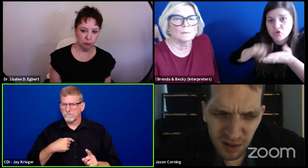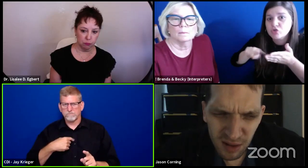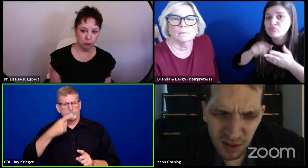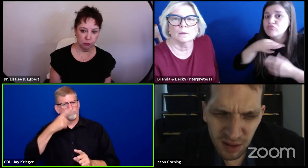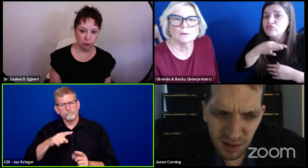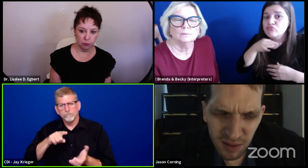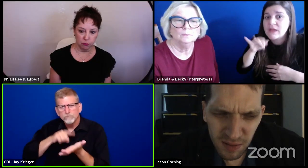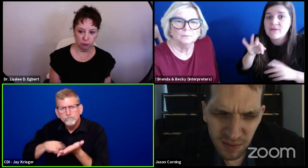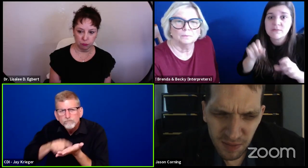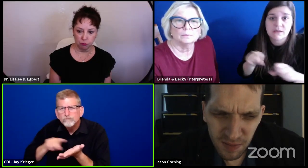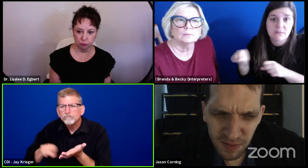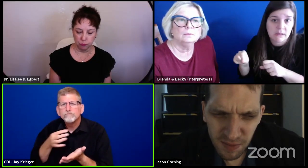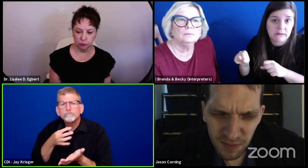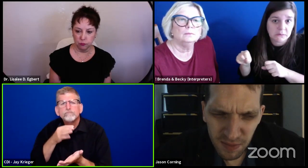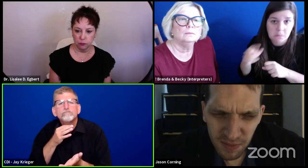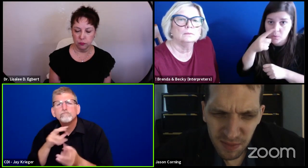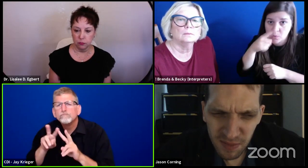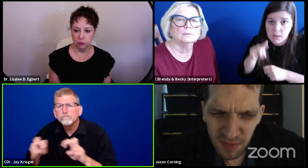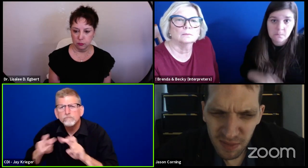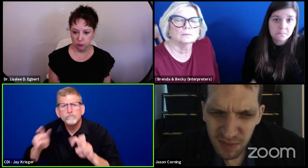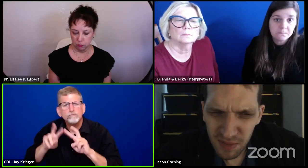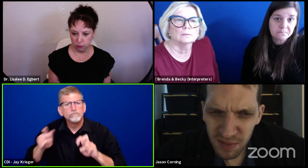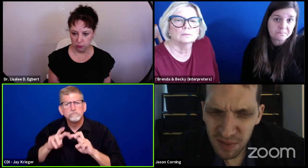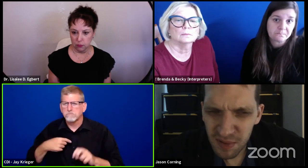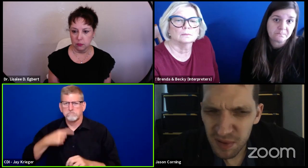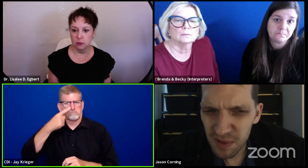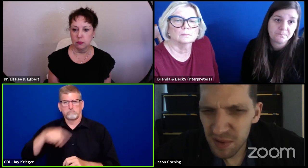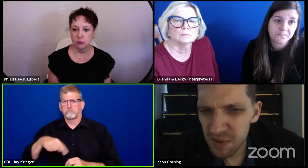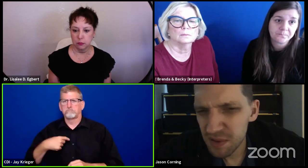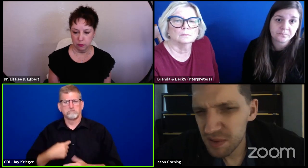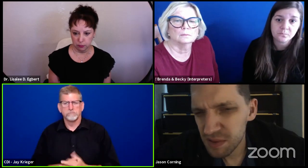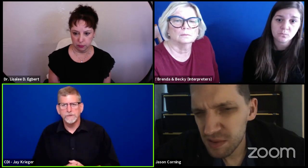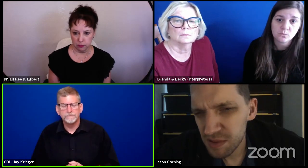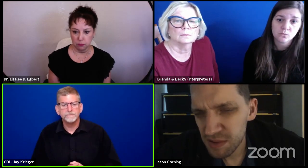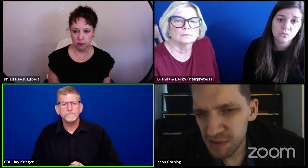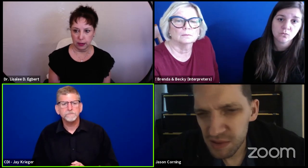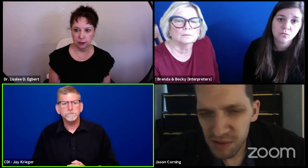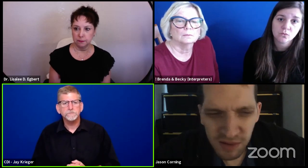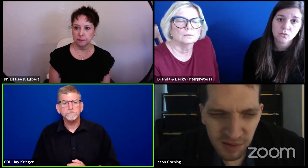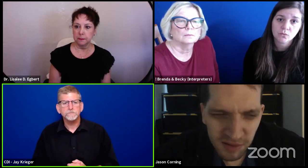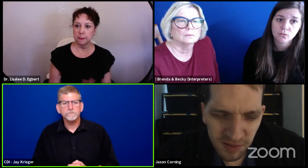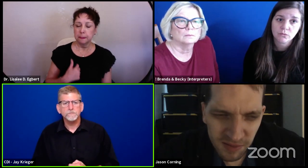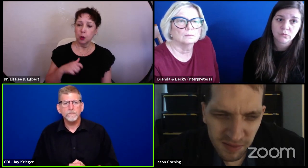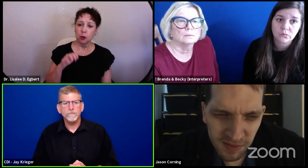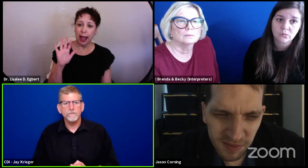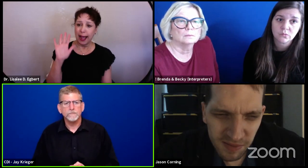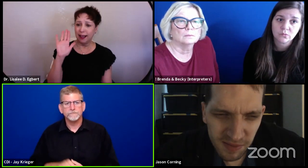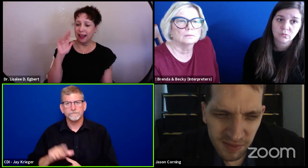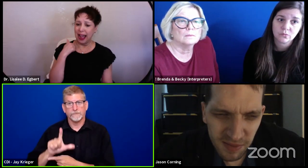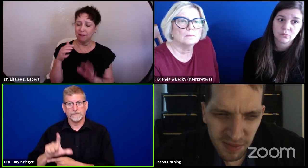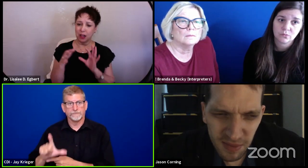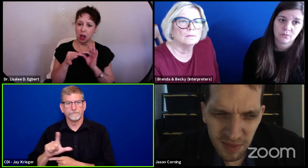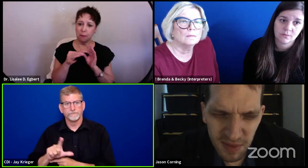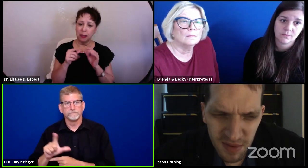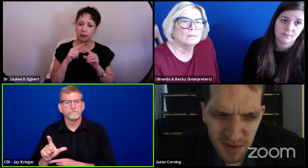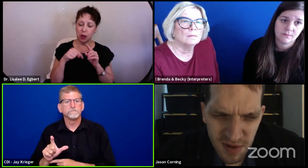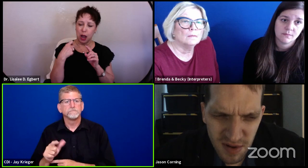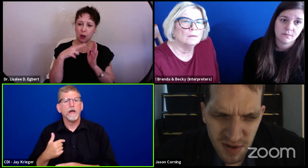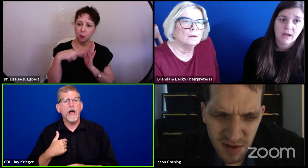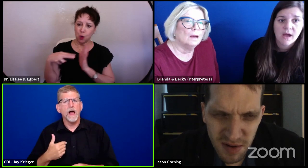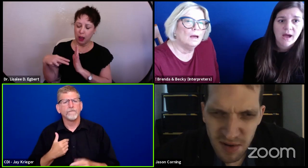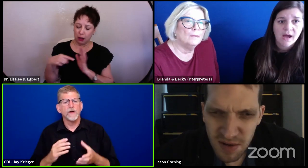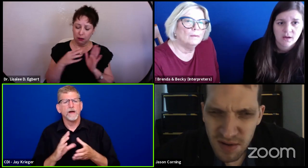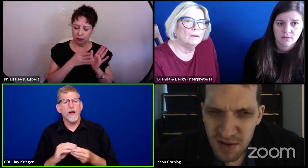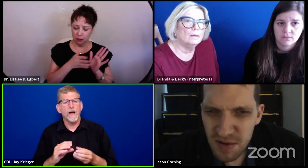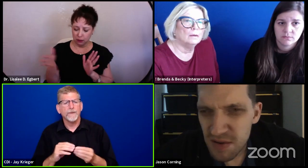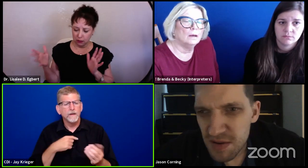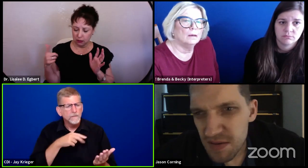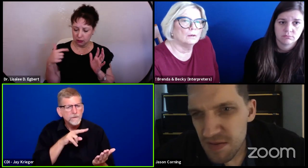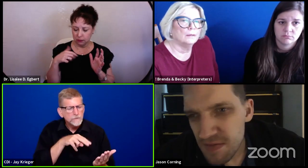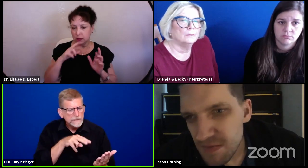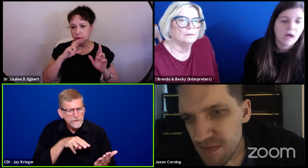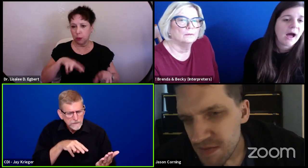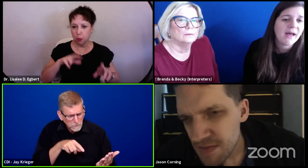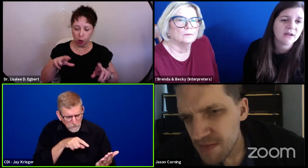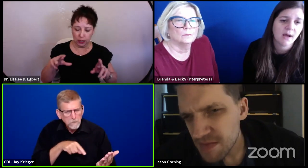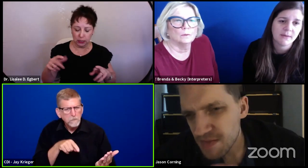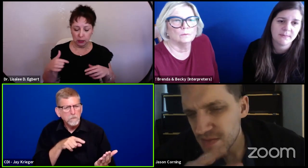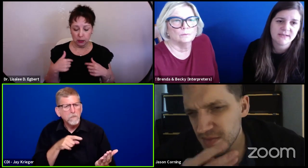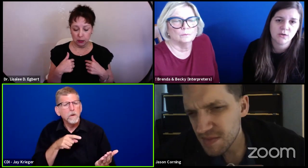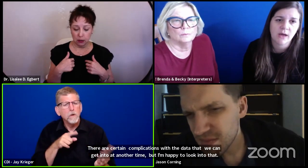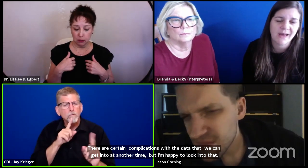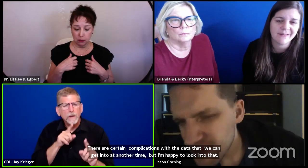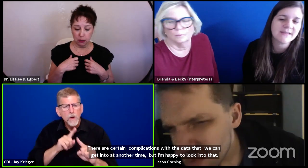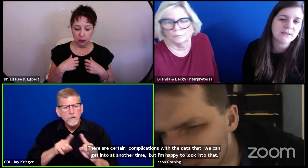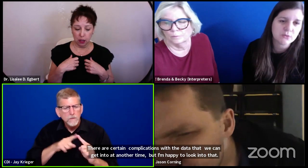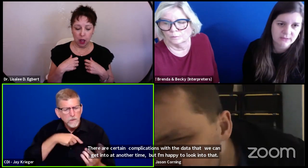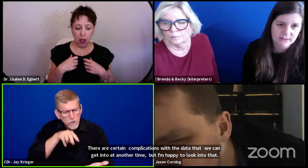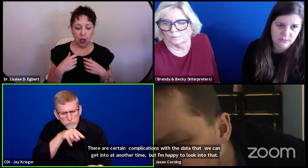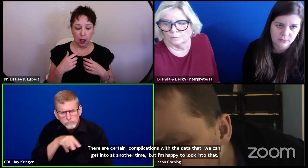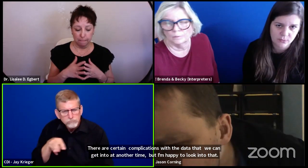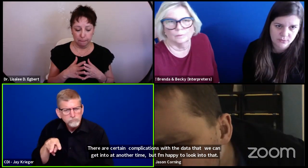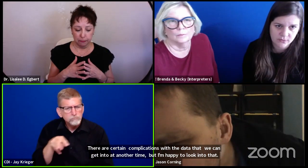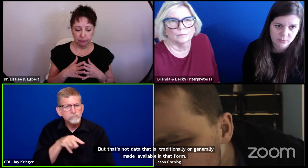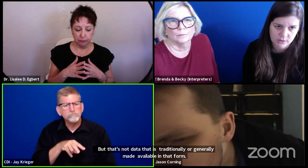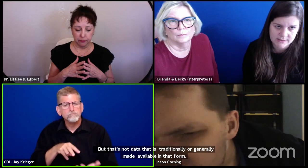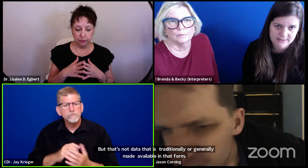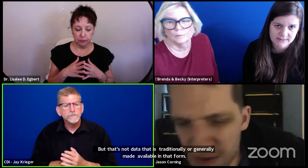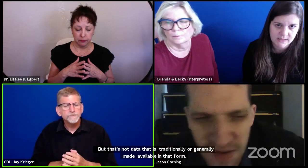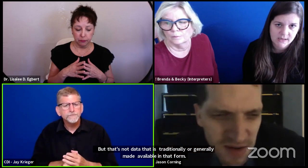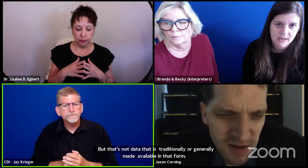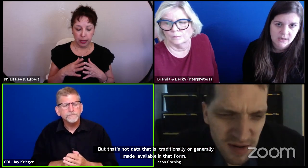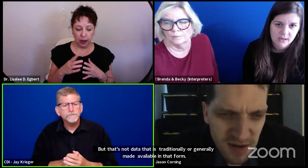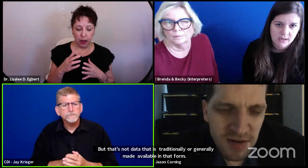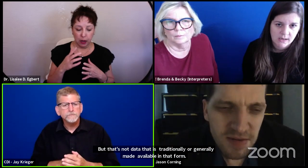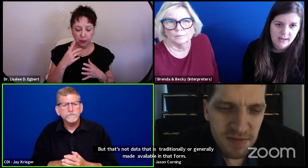I have a comment based on, as I was reading through the reports, I had